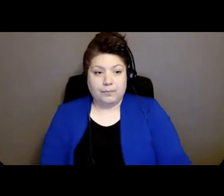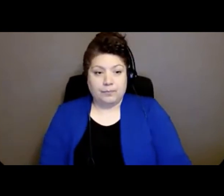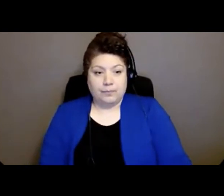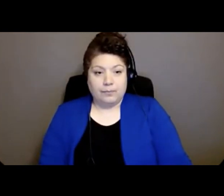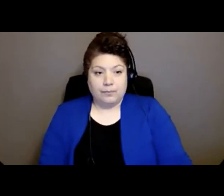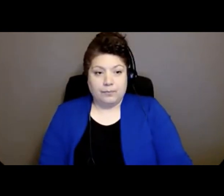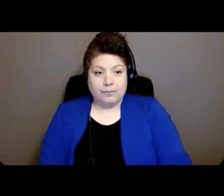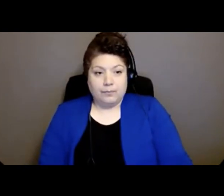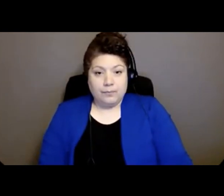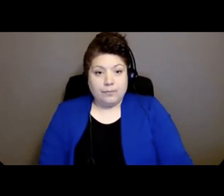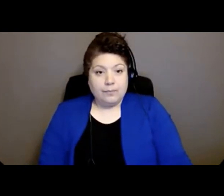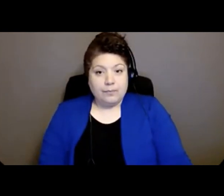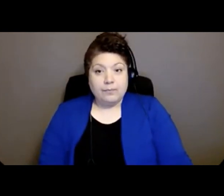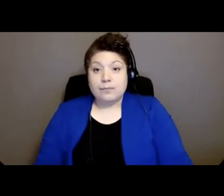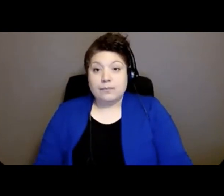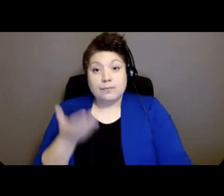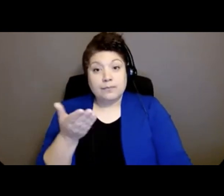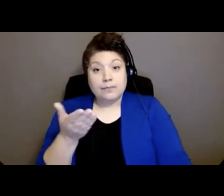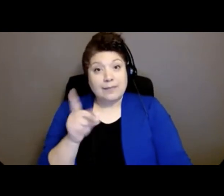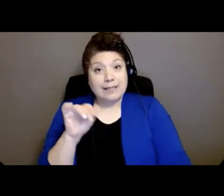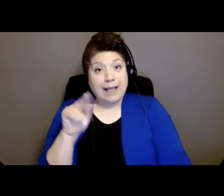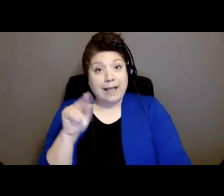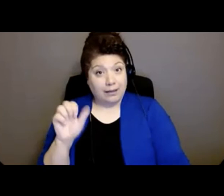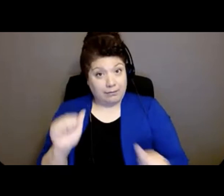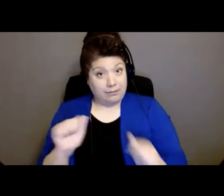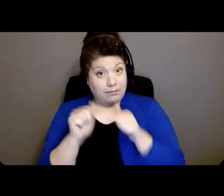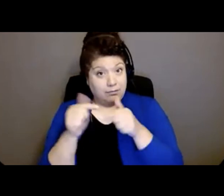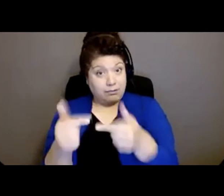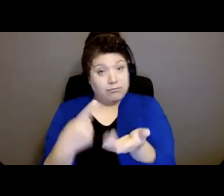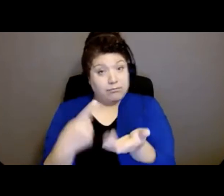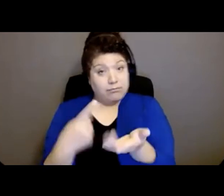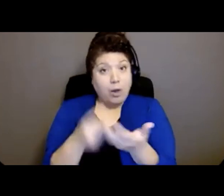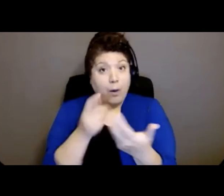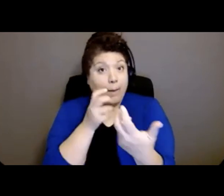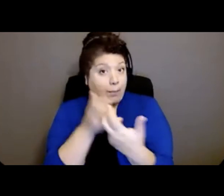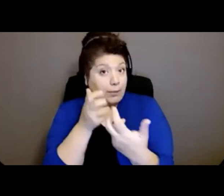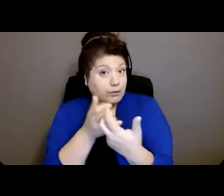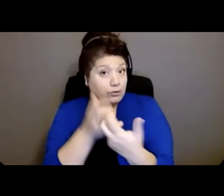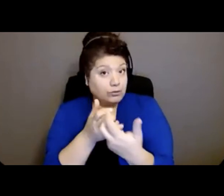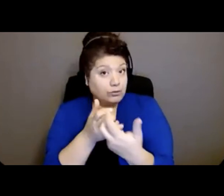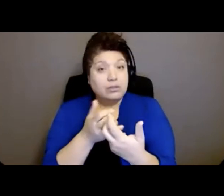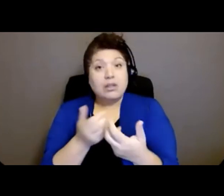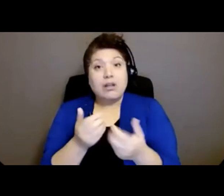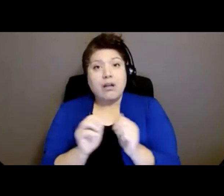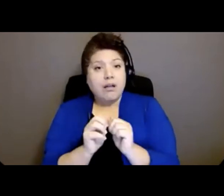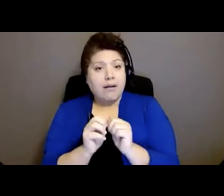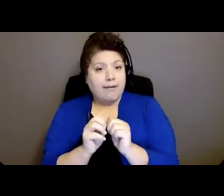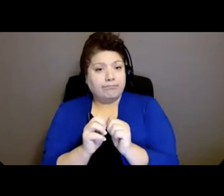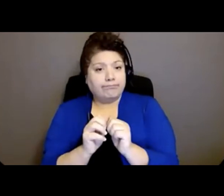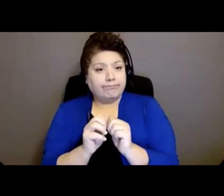DIANNE, CAN I TURN IT OVER TO YOU TO TALK ABOUT ACCOMMODATION AND HOW WE RESPOND TO THIS INDIRECT